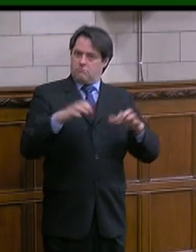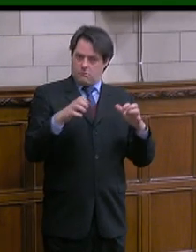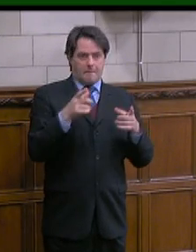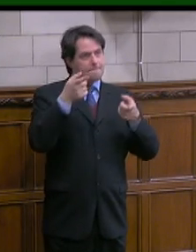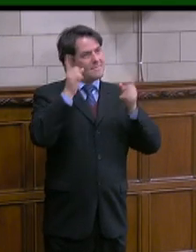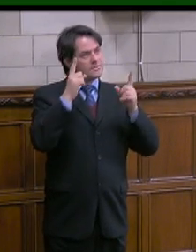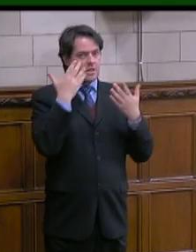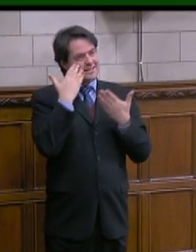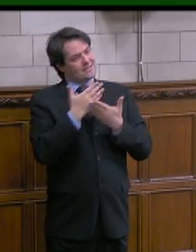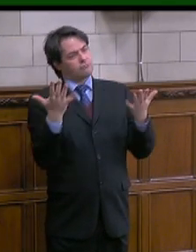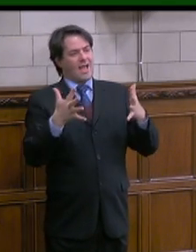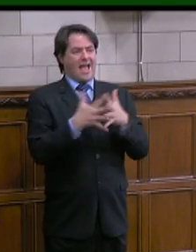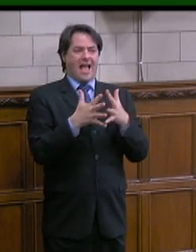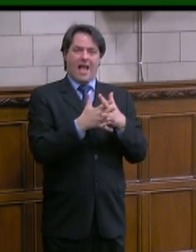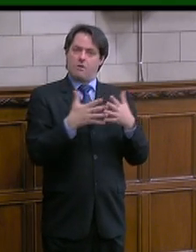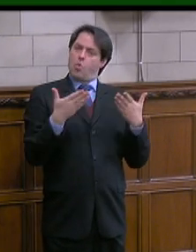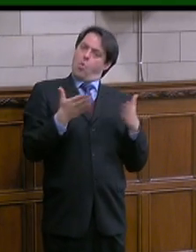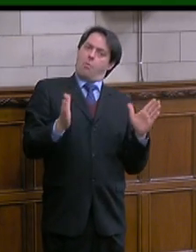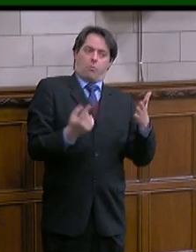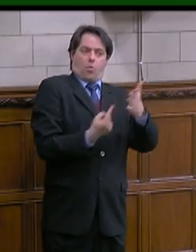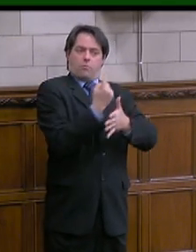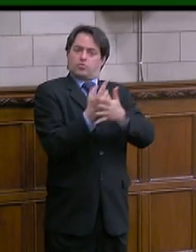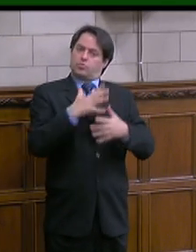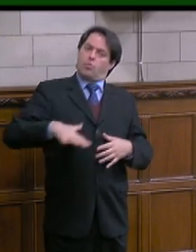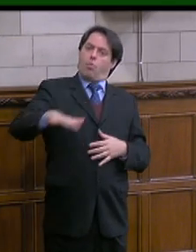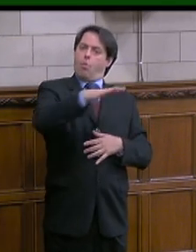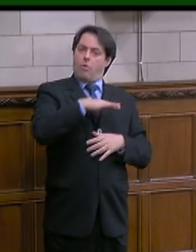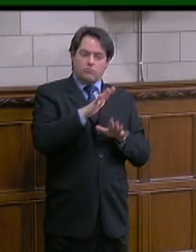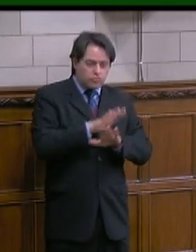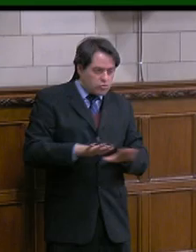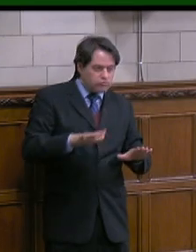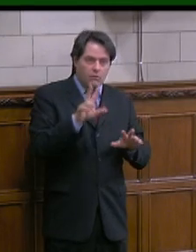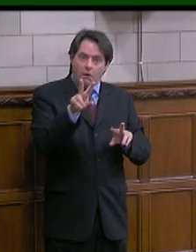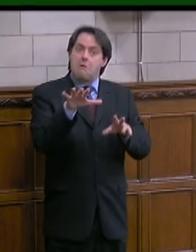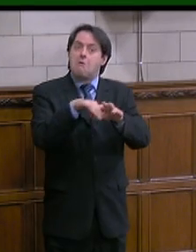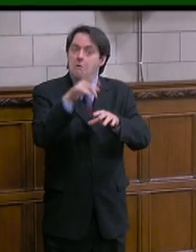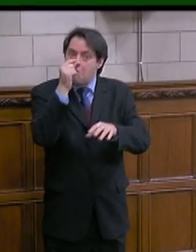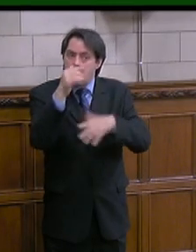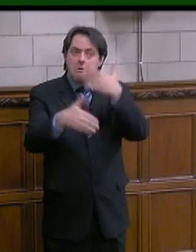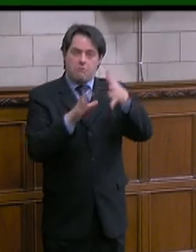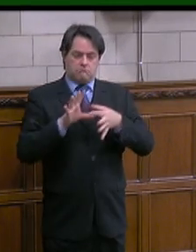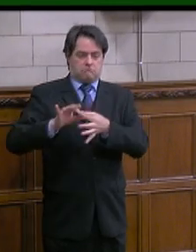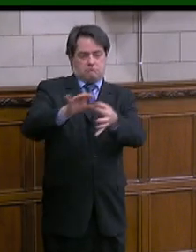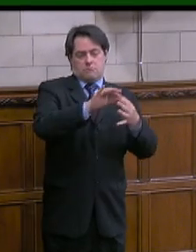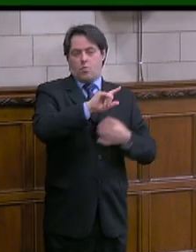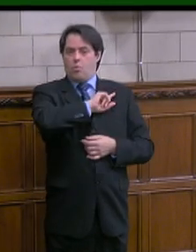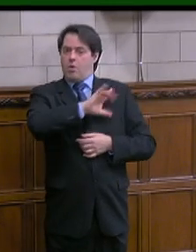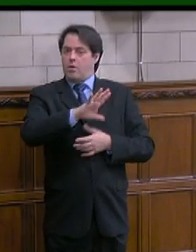how BSL can provide and open up opportunities for children in school. It would be good to join those agendas together.